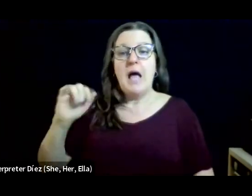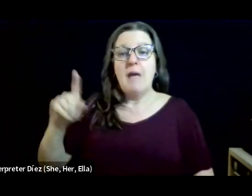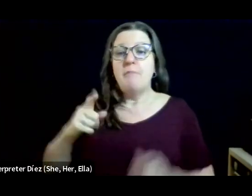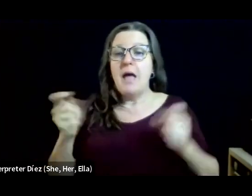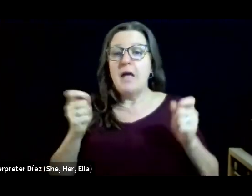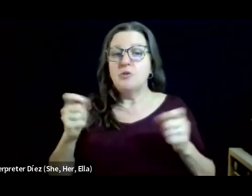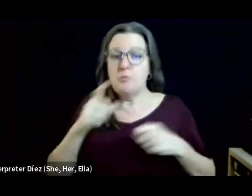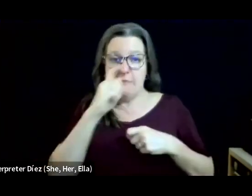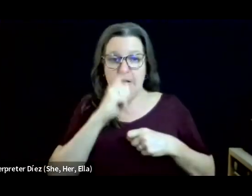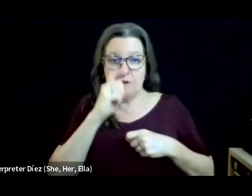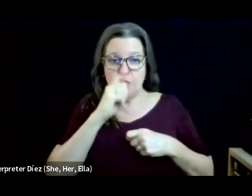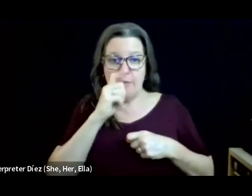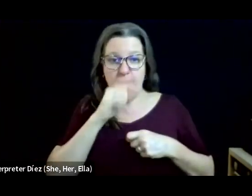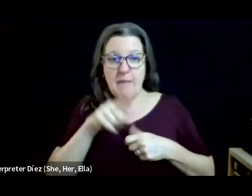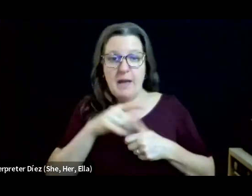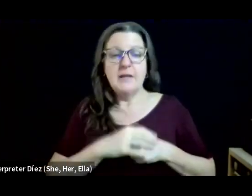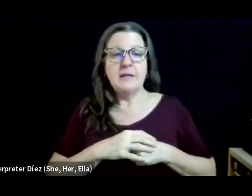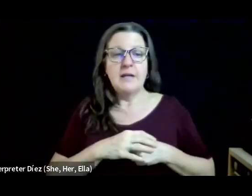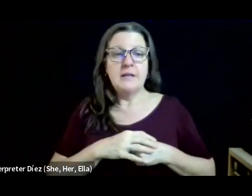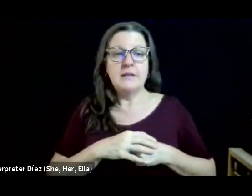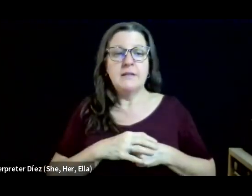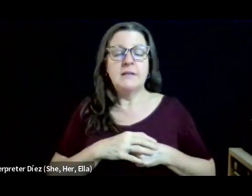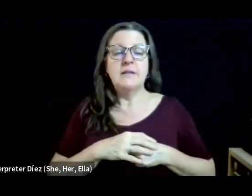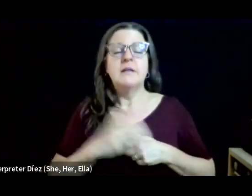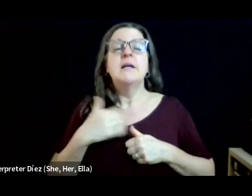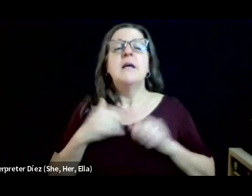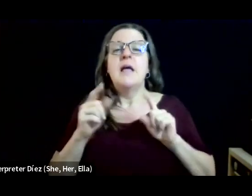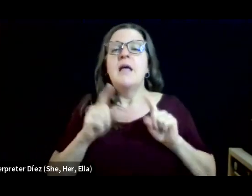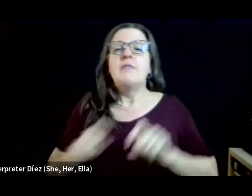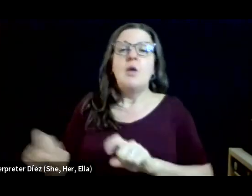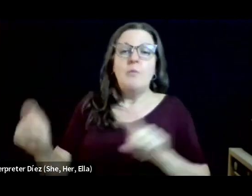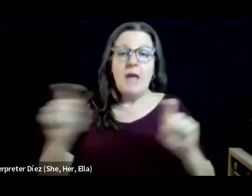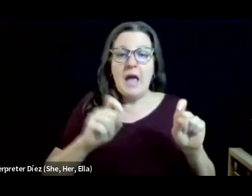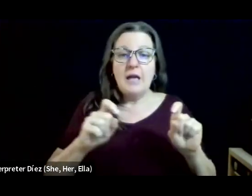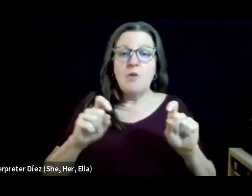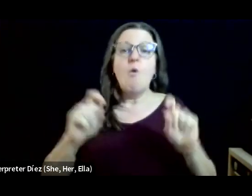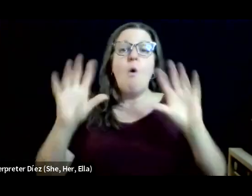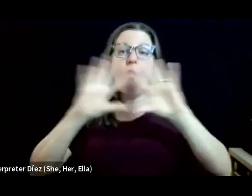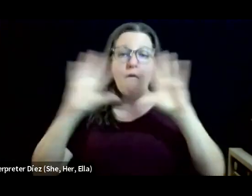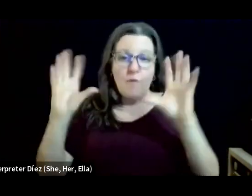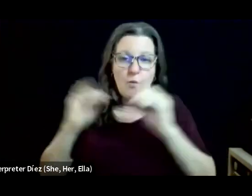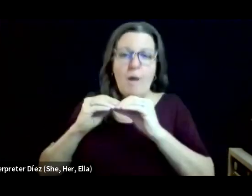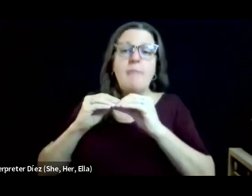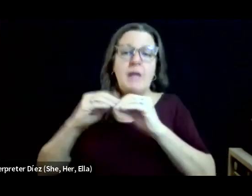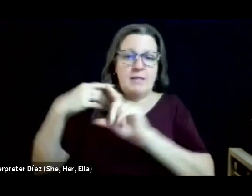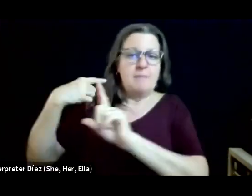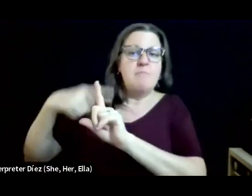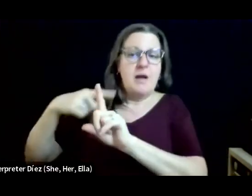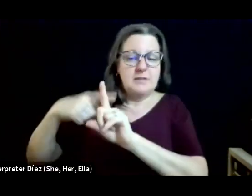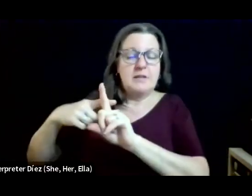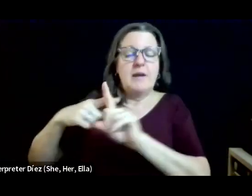And then we had- the survey was overwhelmingly positive. We surveyed the staff, the students and the faculty.